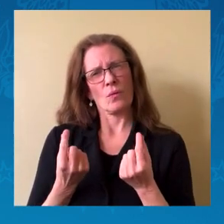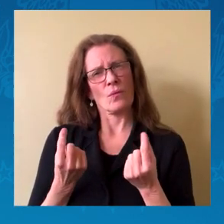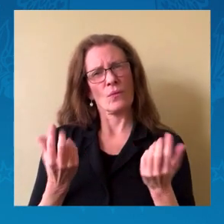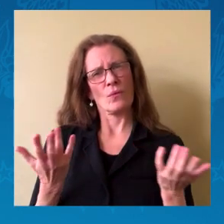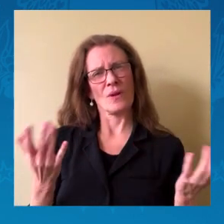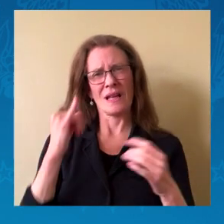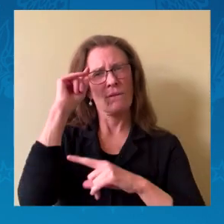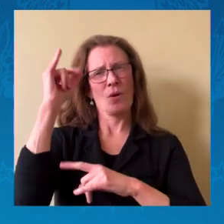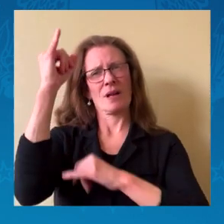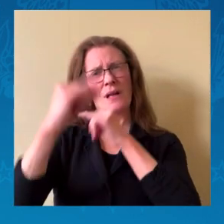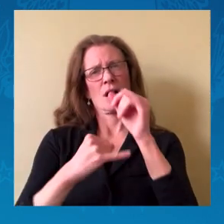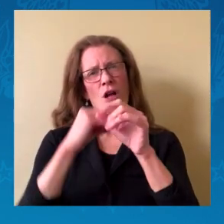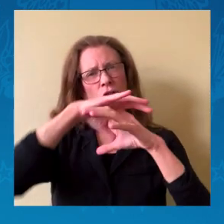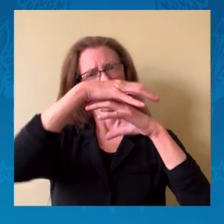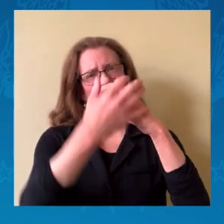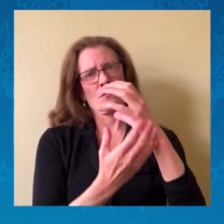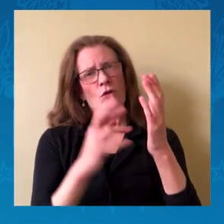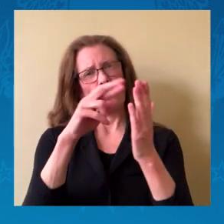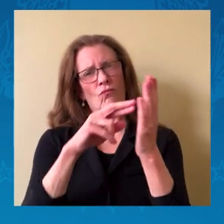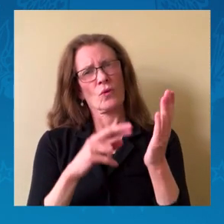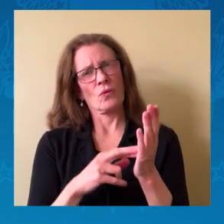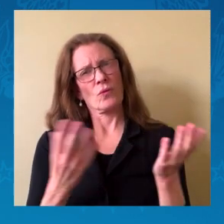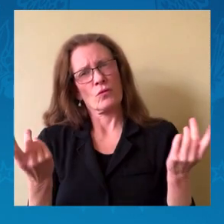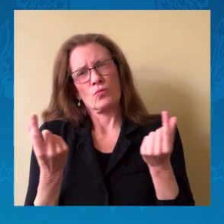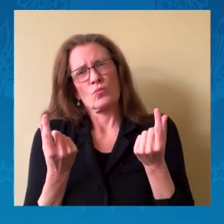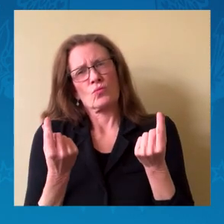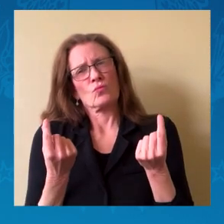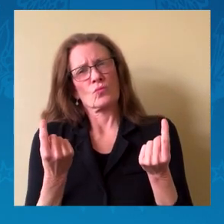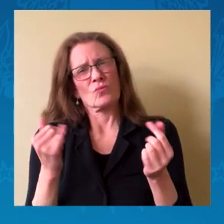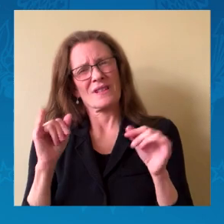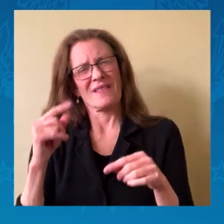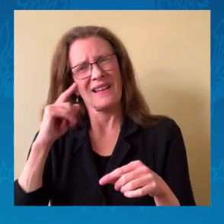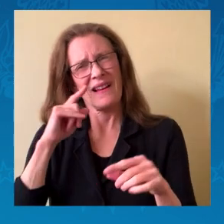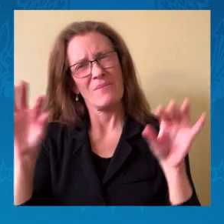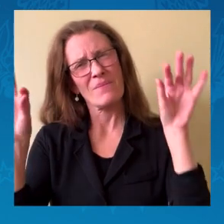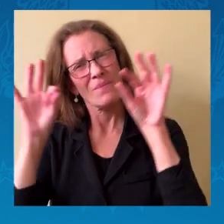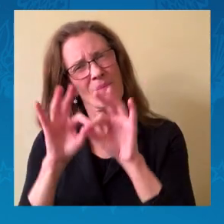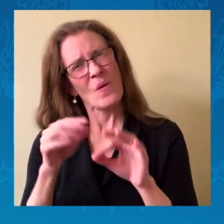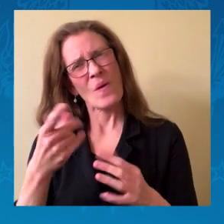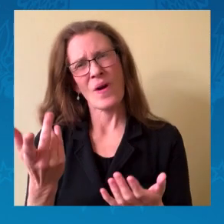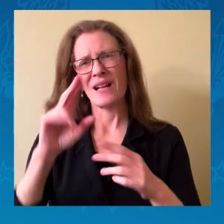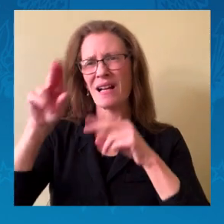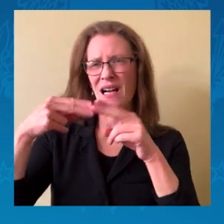toward the priority of national security? Mr. Sullivan: Thank you, Madam Vice President,